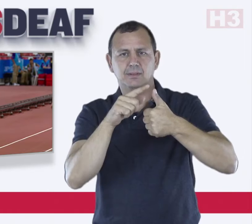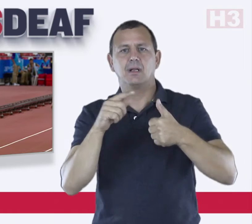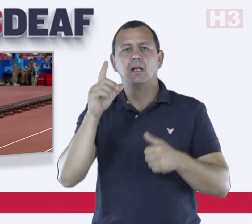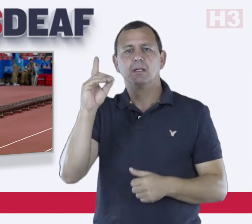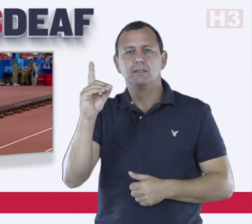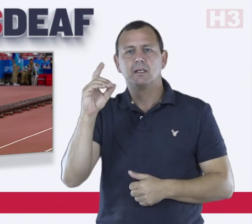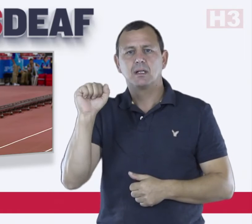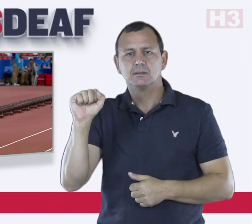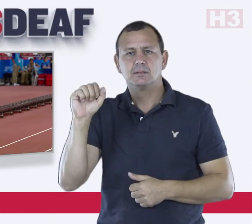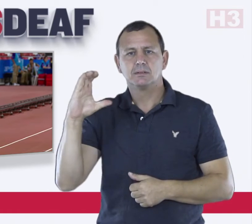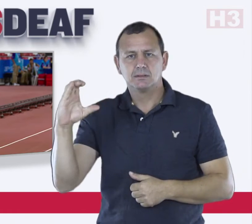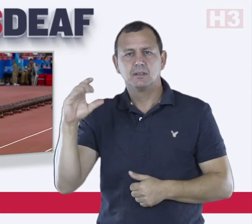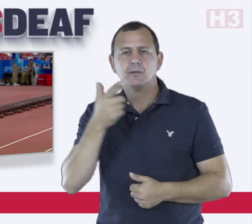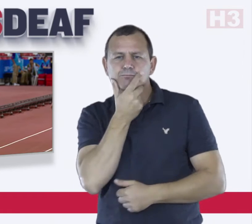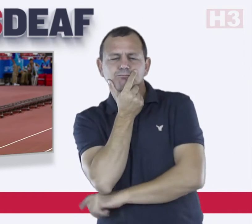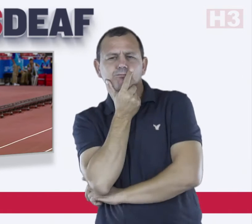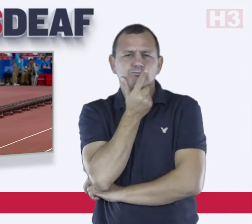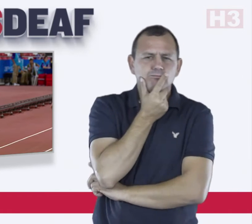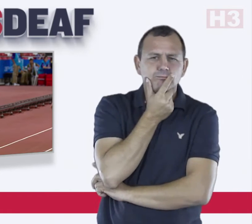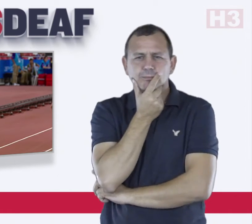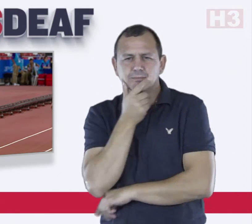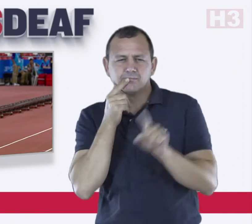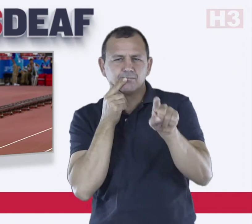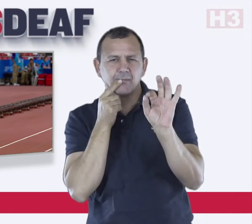the first was using DSC to select